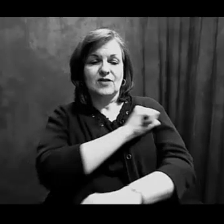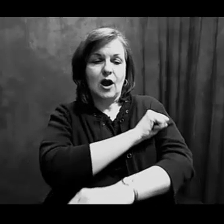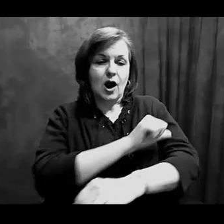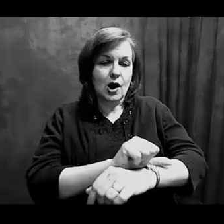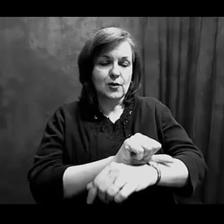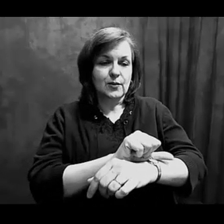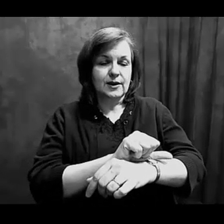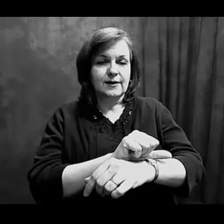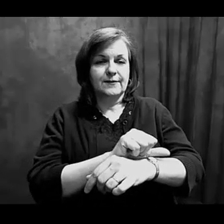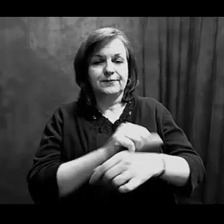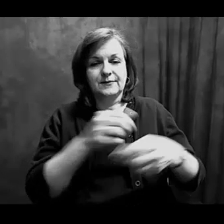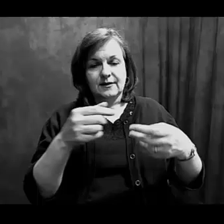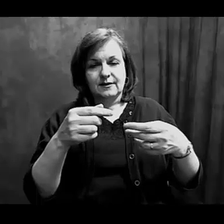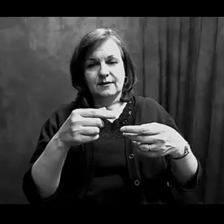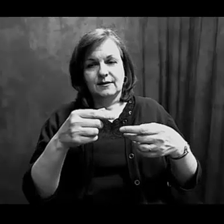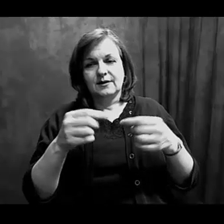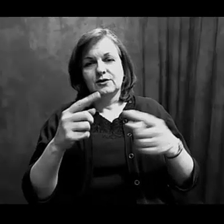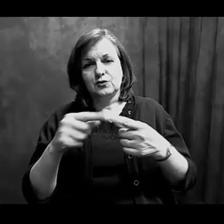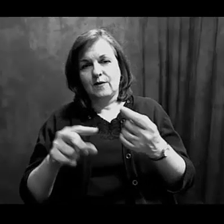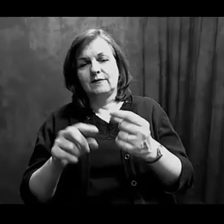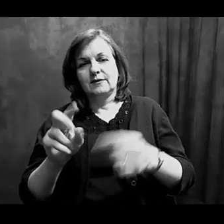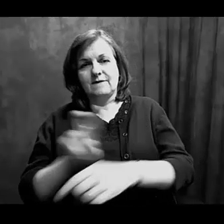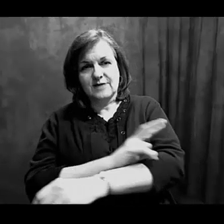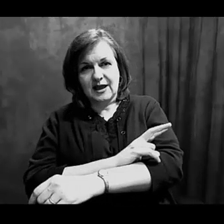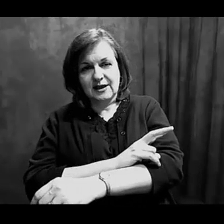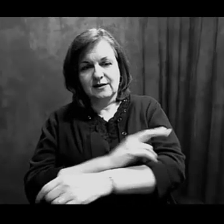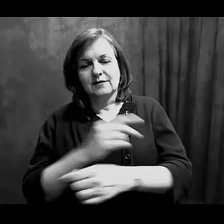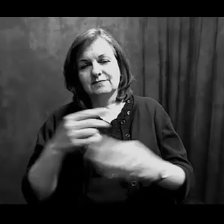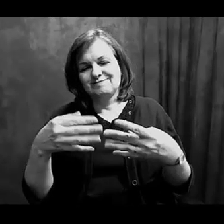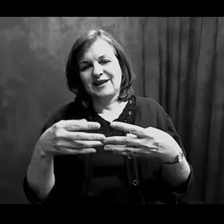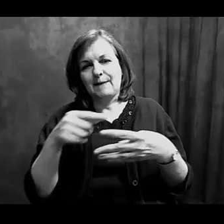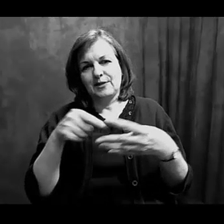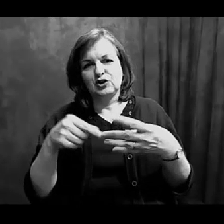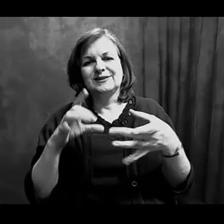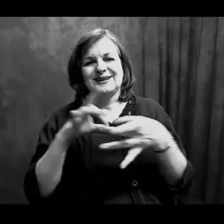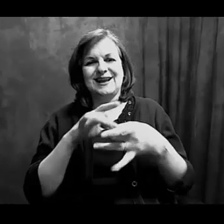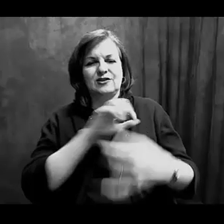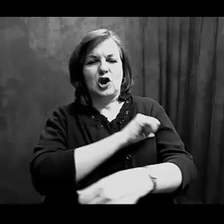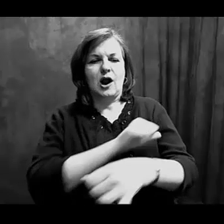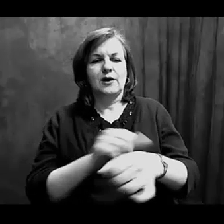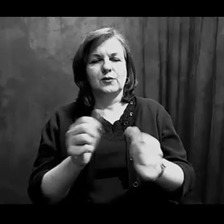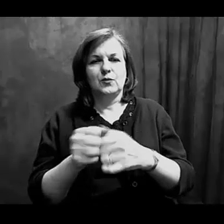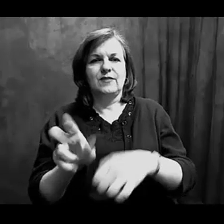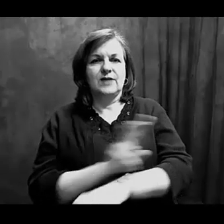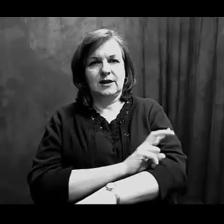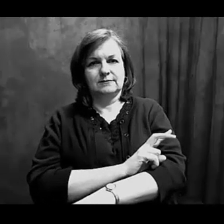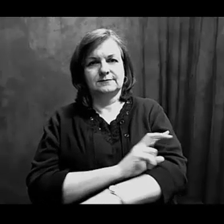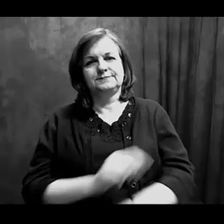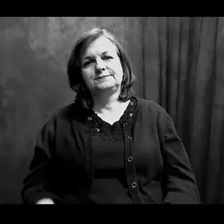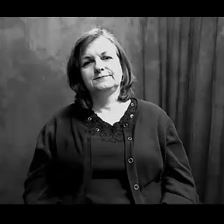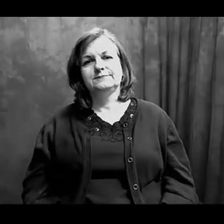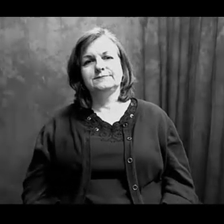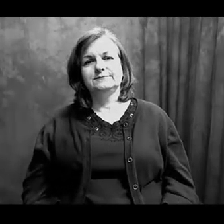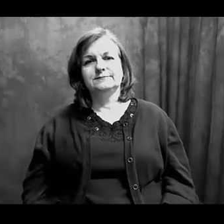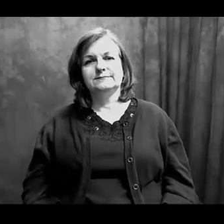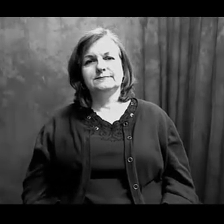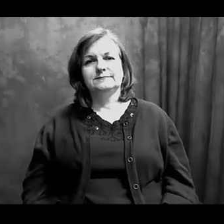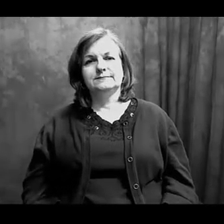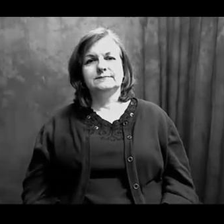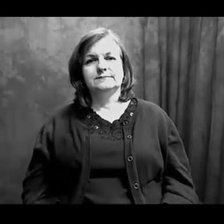with the alveoli but every time we move from arteries and arterioles to veins and venules